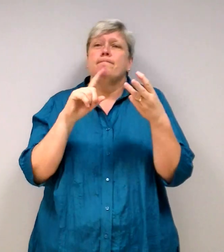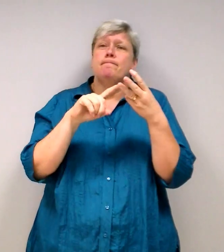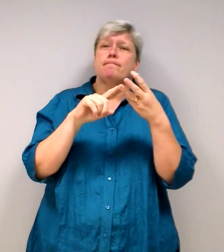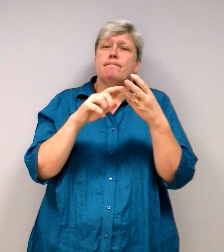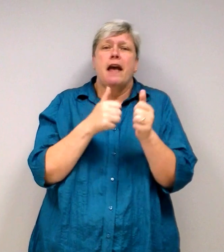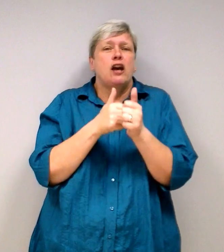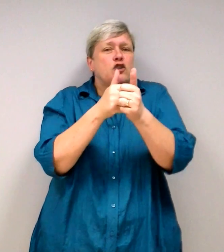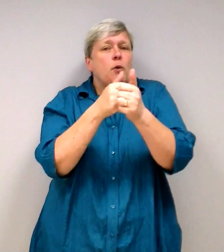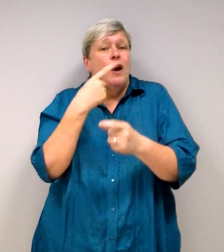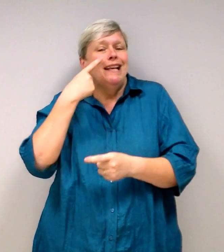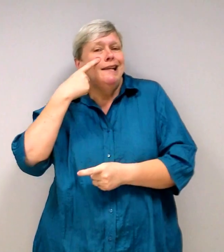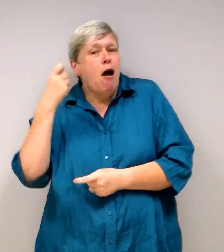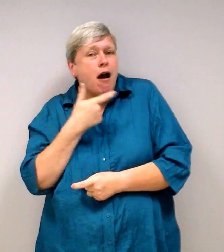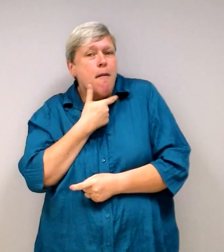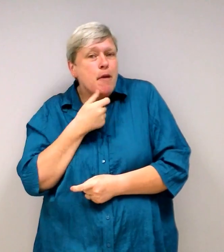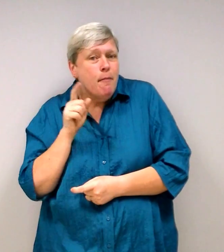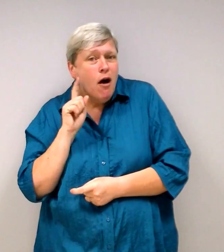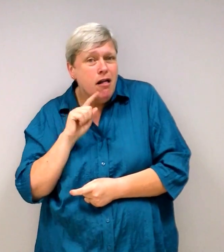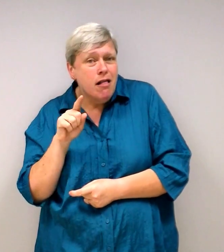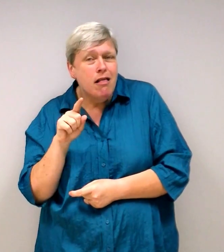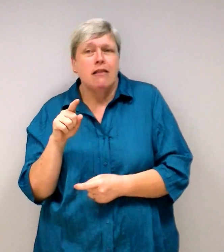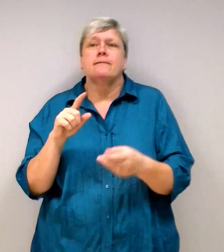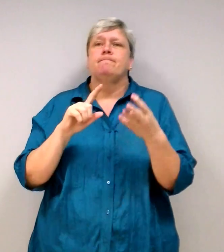Support for Young People;